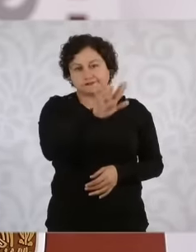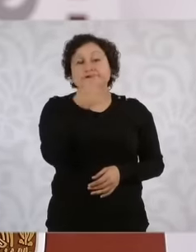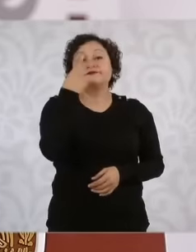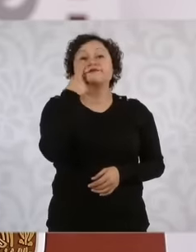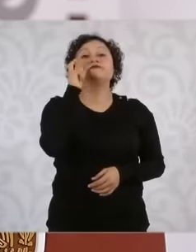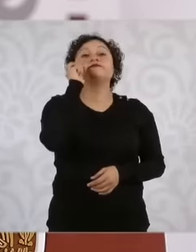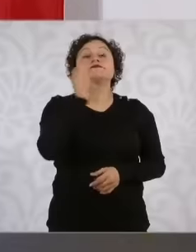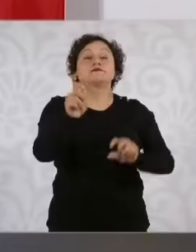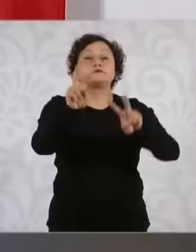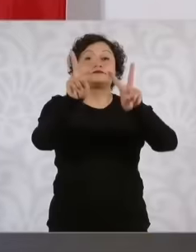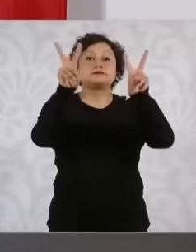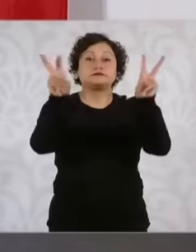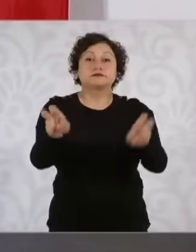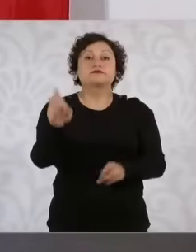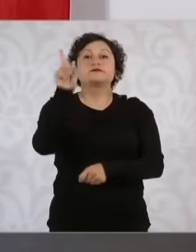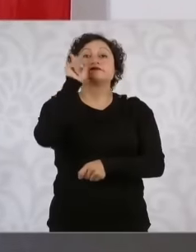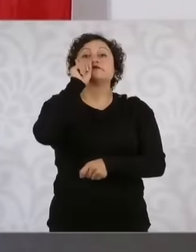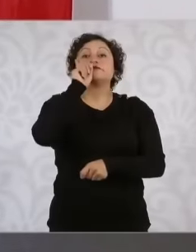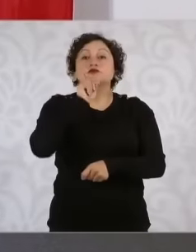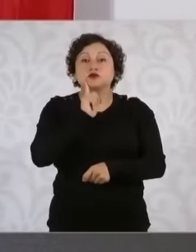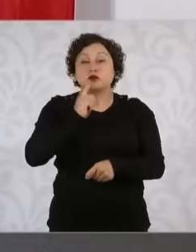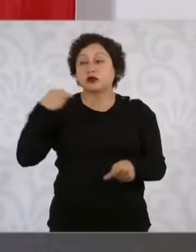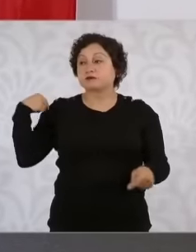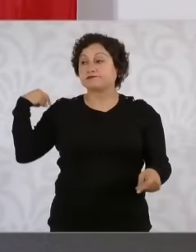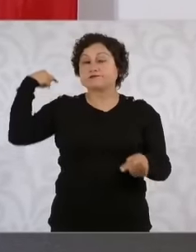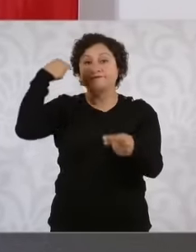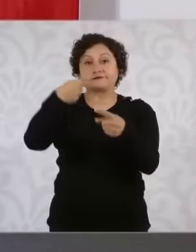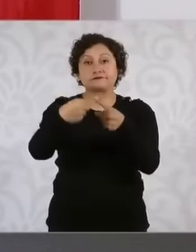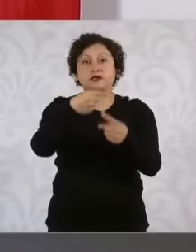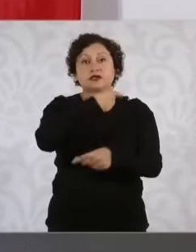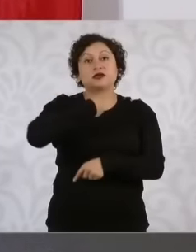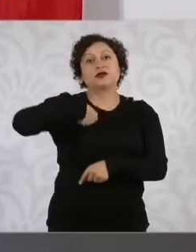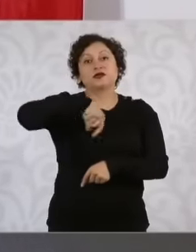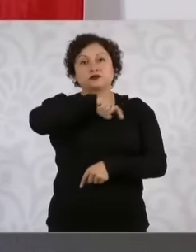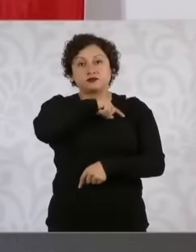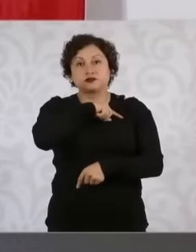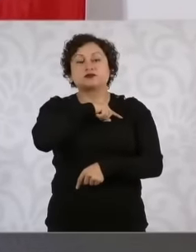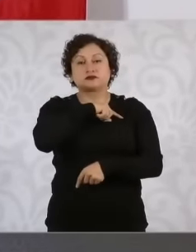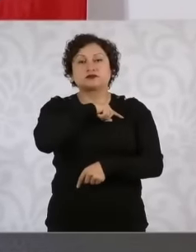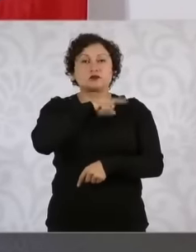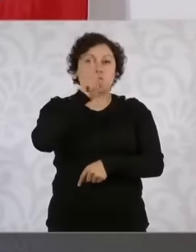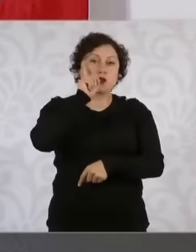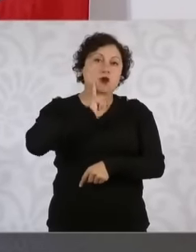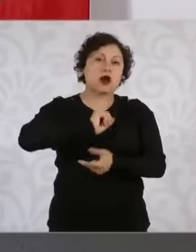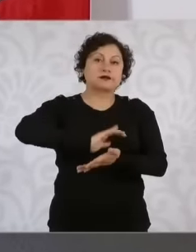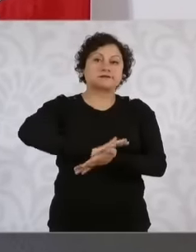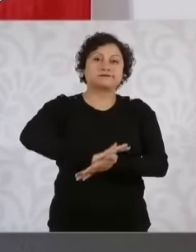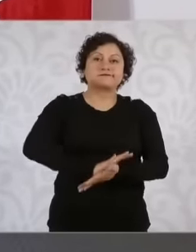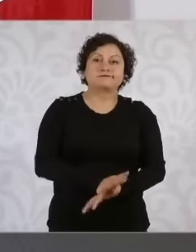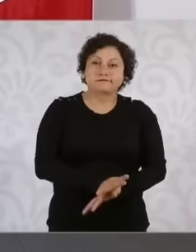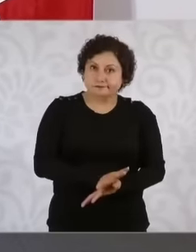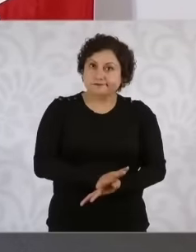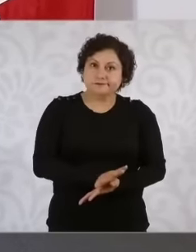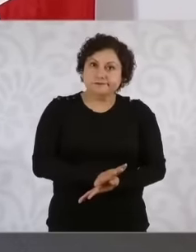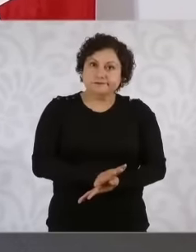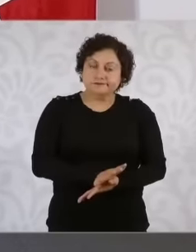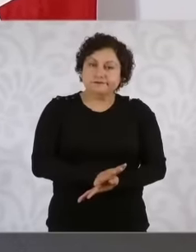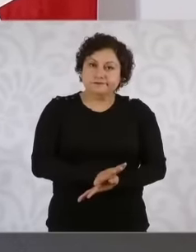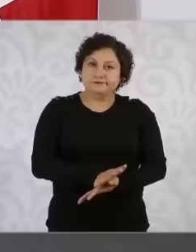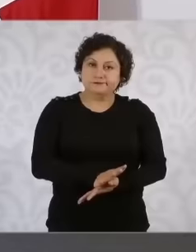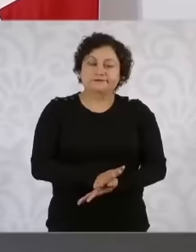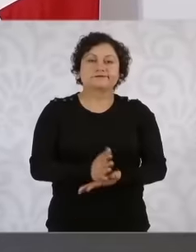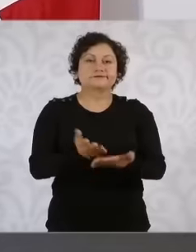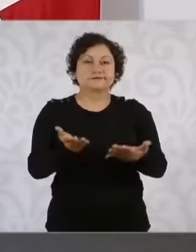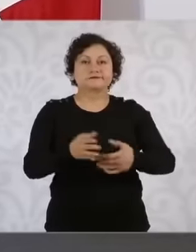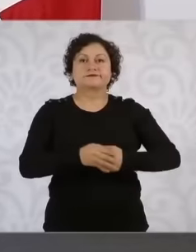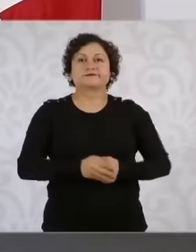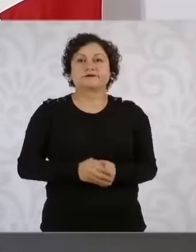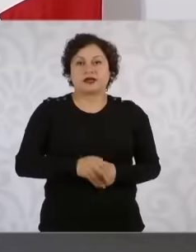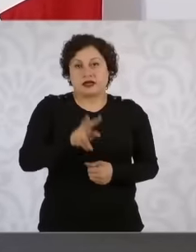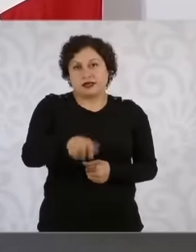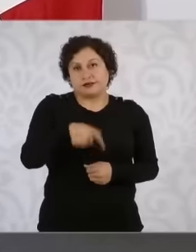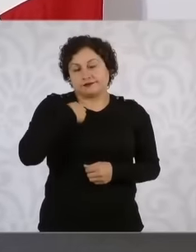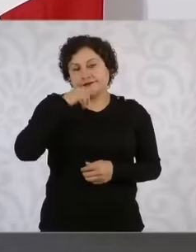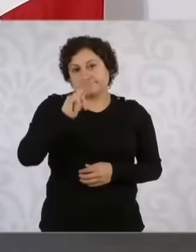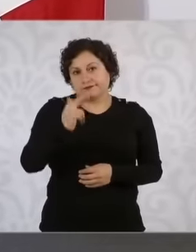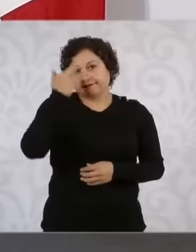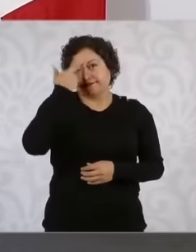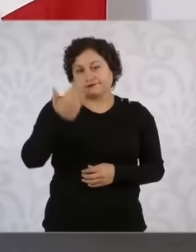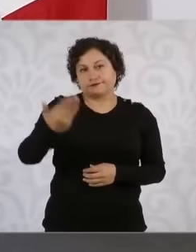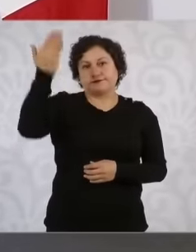we have been there is discrimination It is not the same By the way I remember in Mexico City in